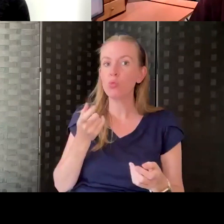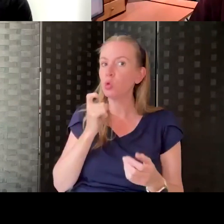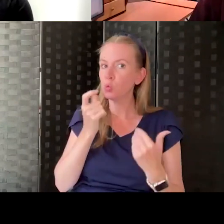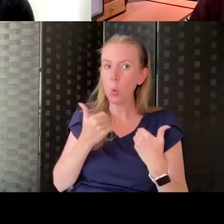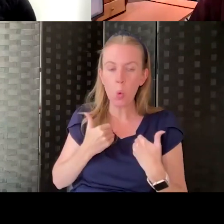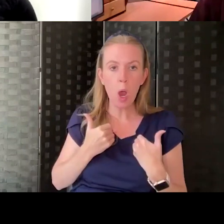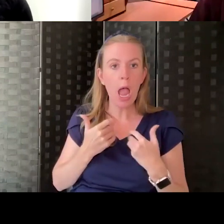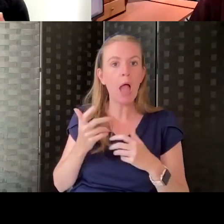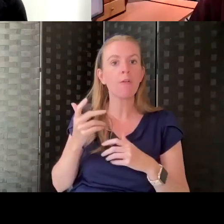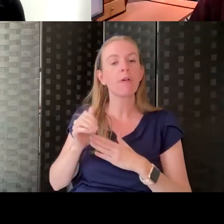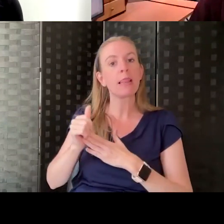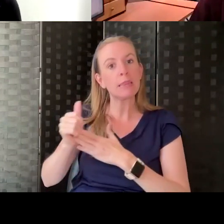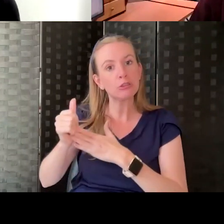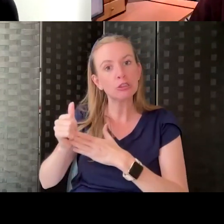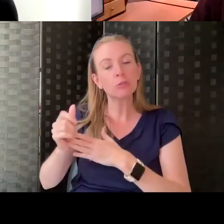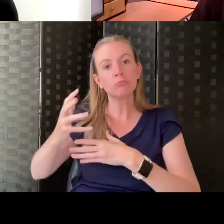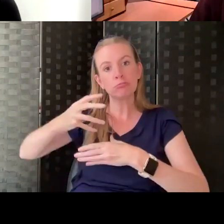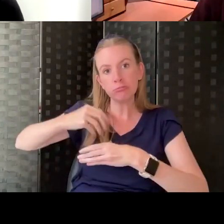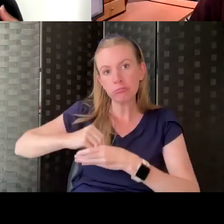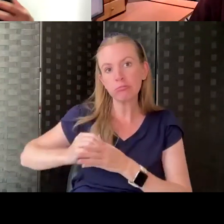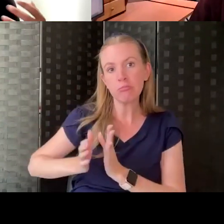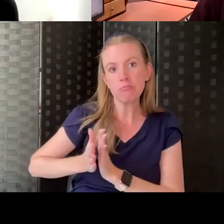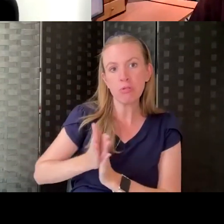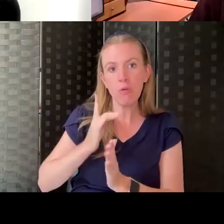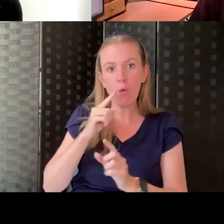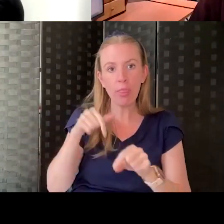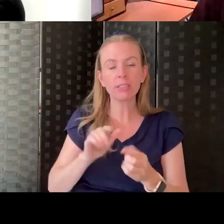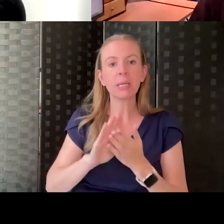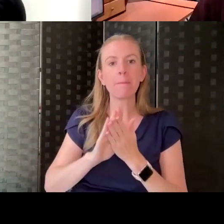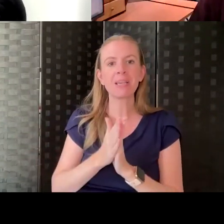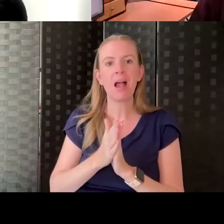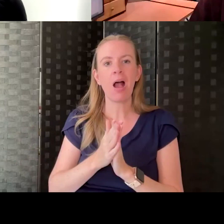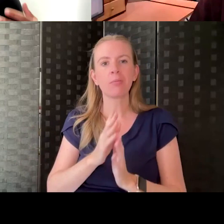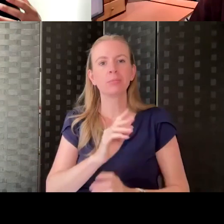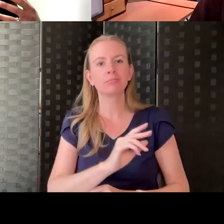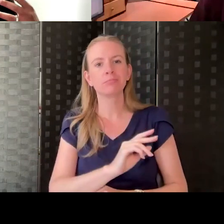from leadership or anyone else on the team it becomes a side project and it is one of those